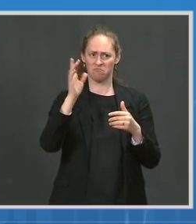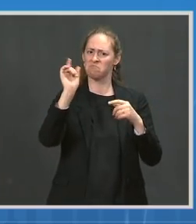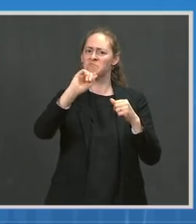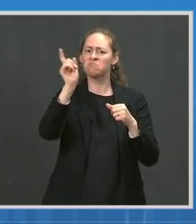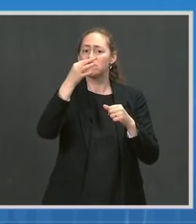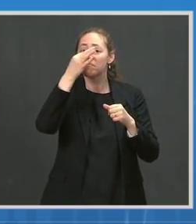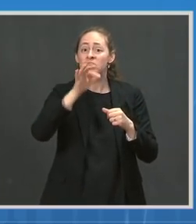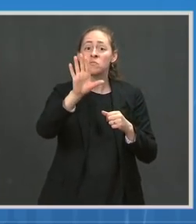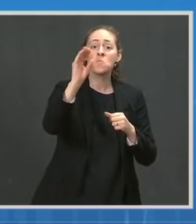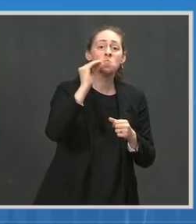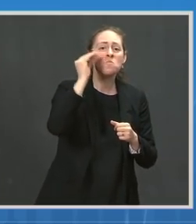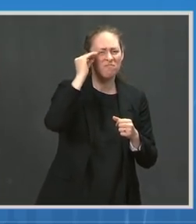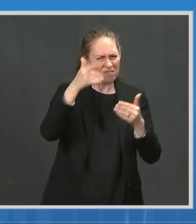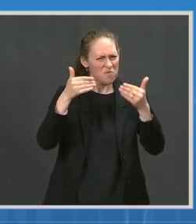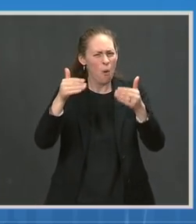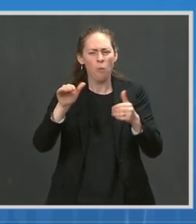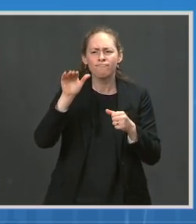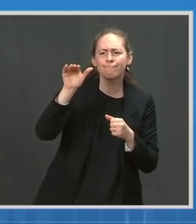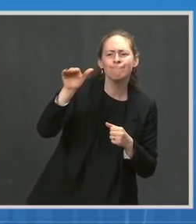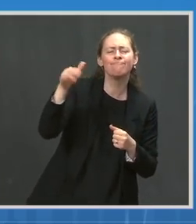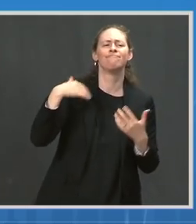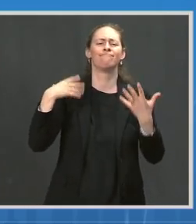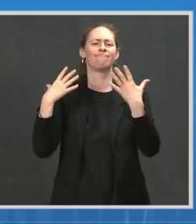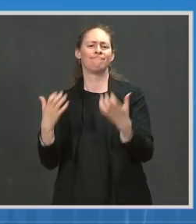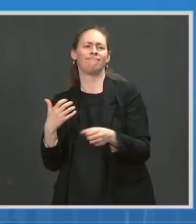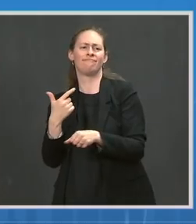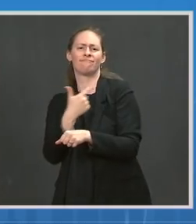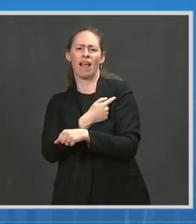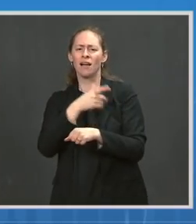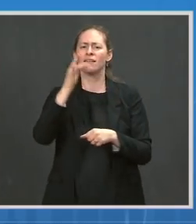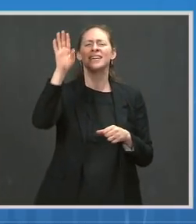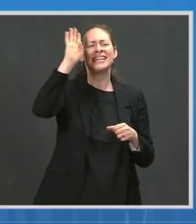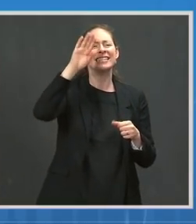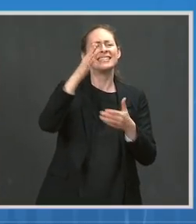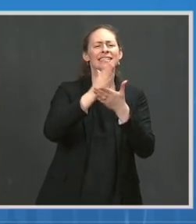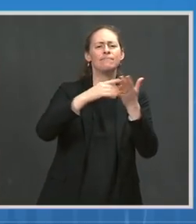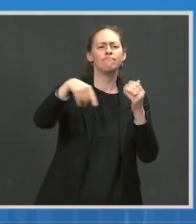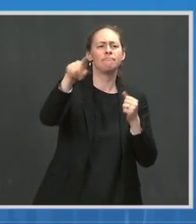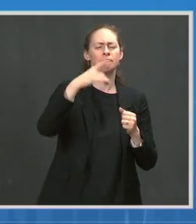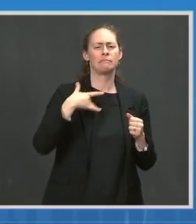For those who are hesitant about vaccines, we have a great deal of confidence